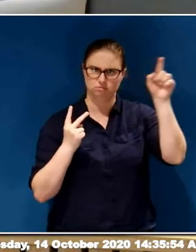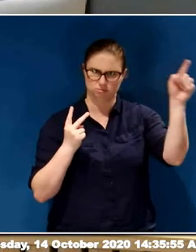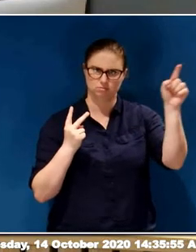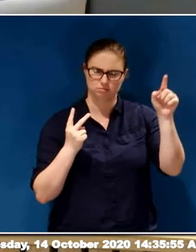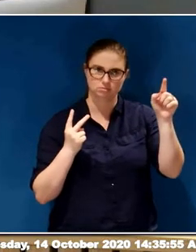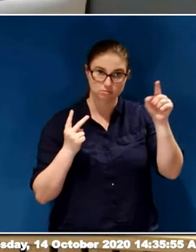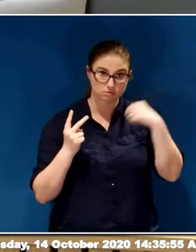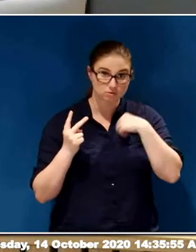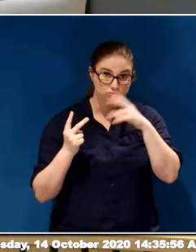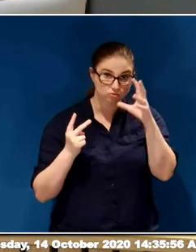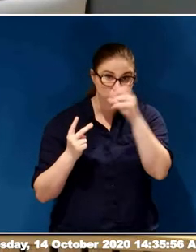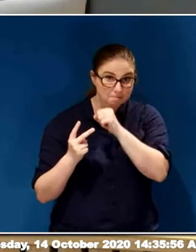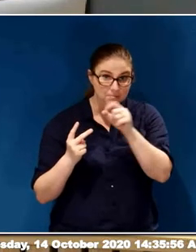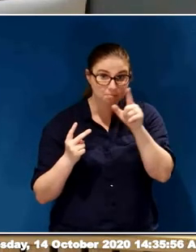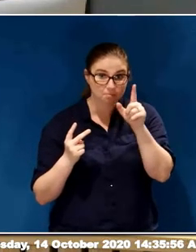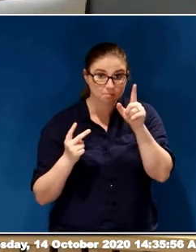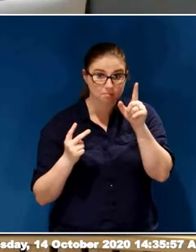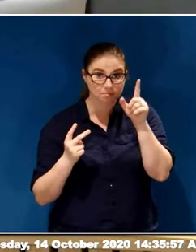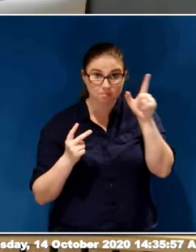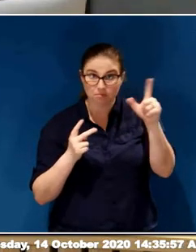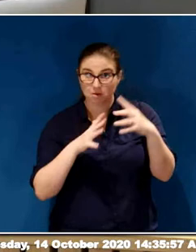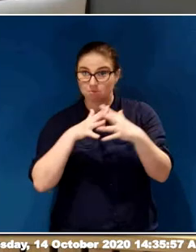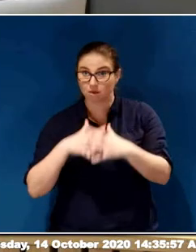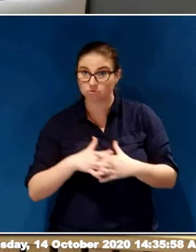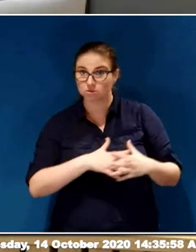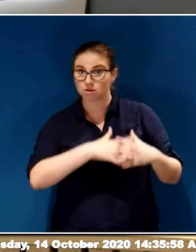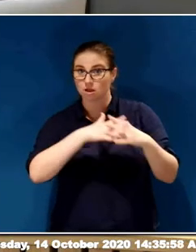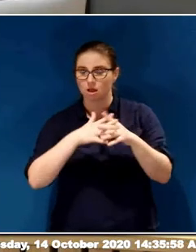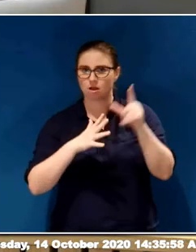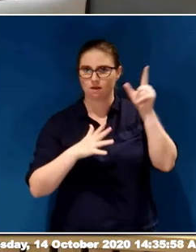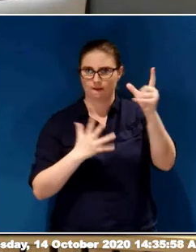innovative practices, more innovative than other States?